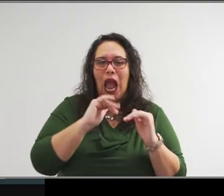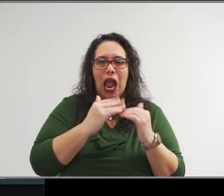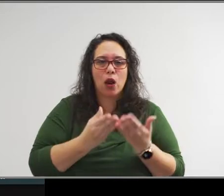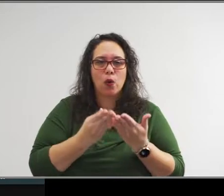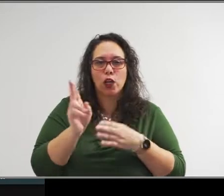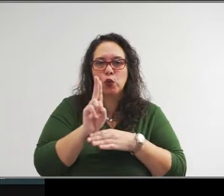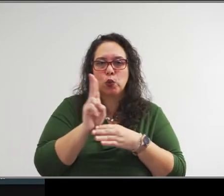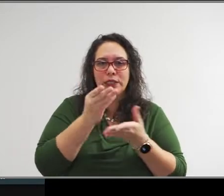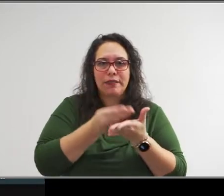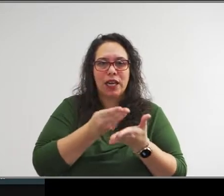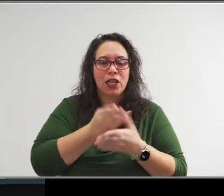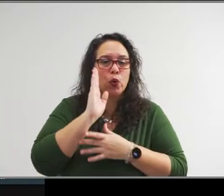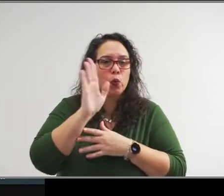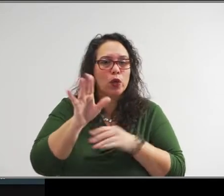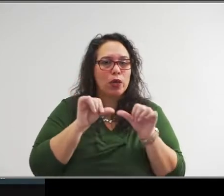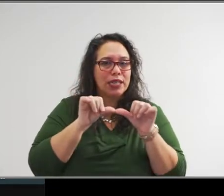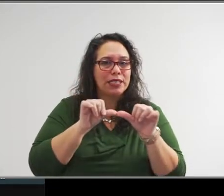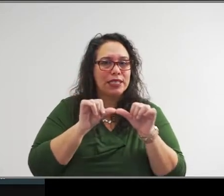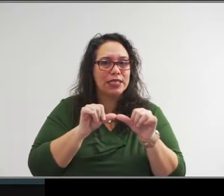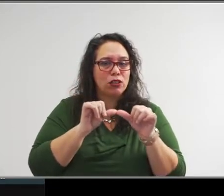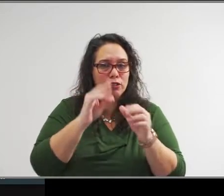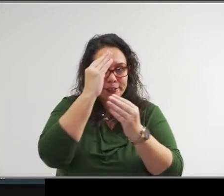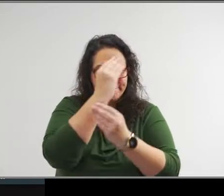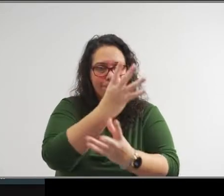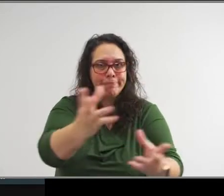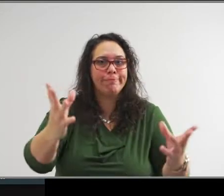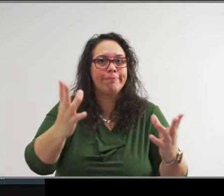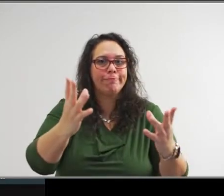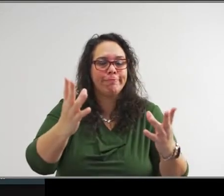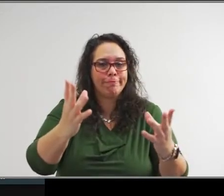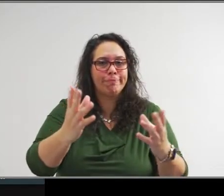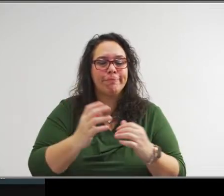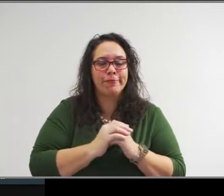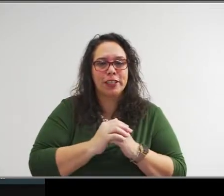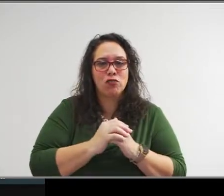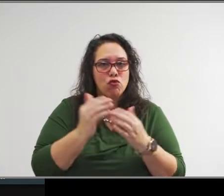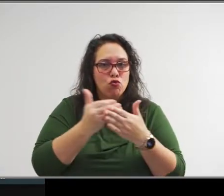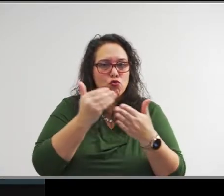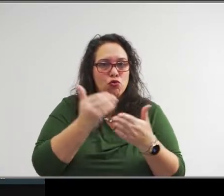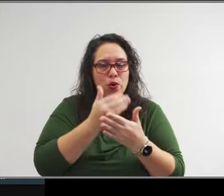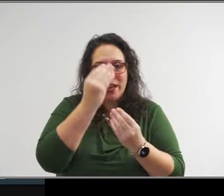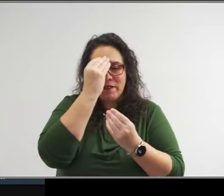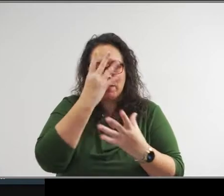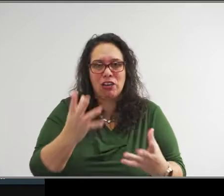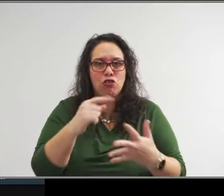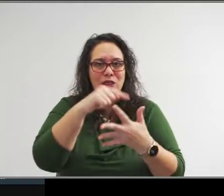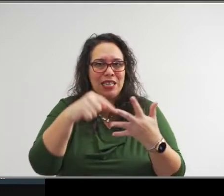we will continue to keep you updated as those details become available